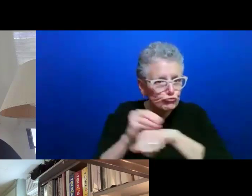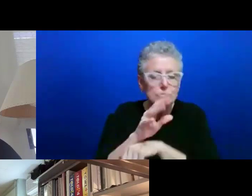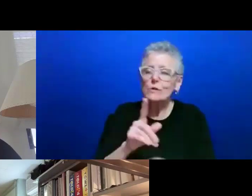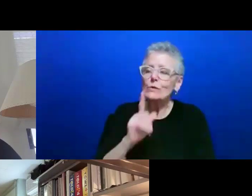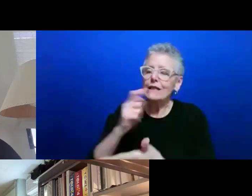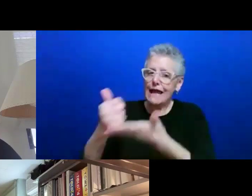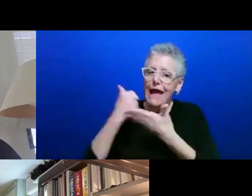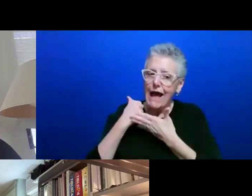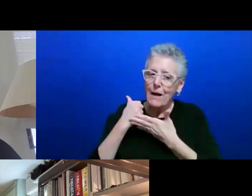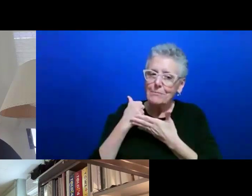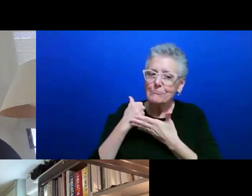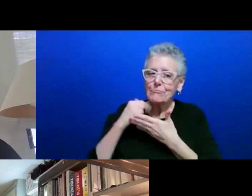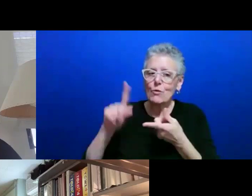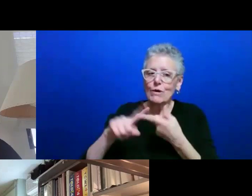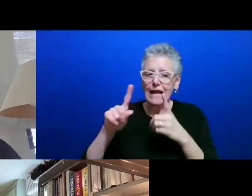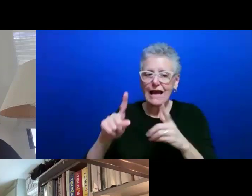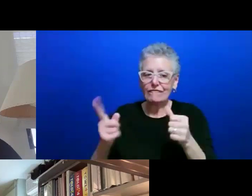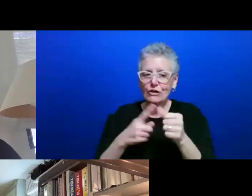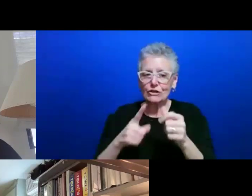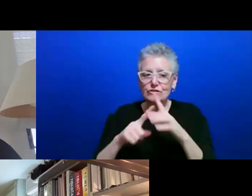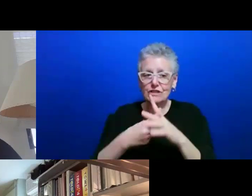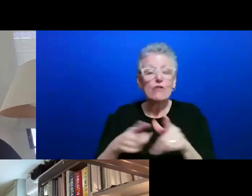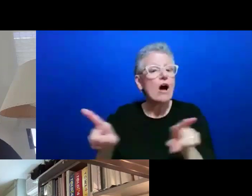at the beginning. I have also taken a class